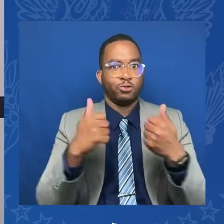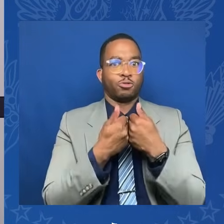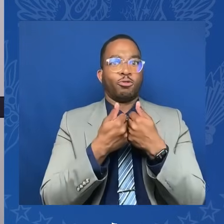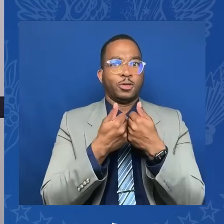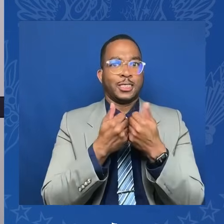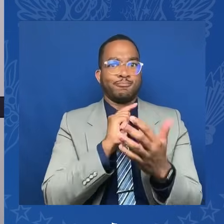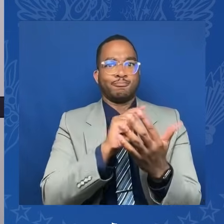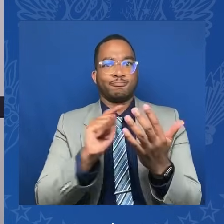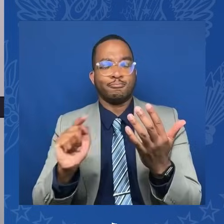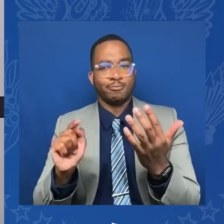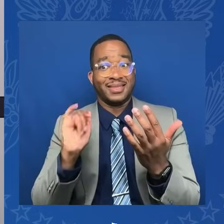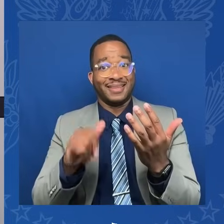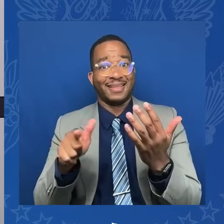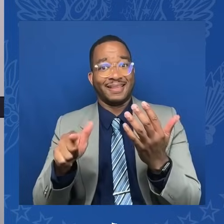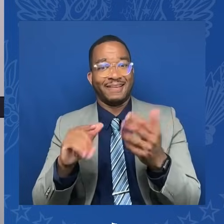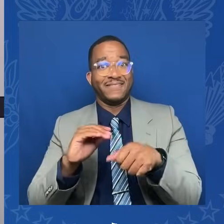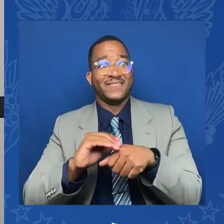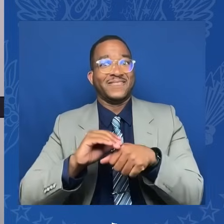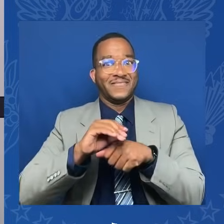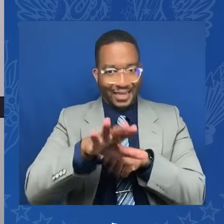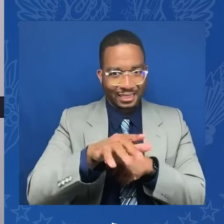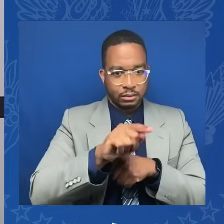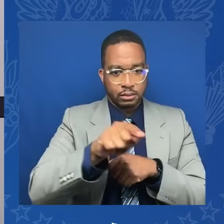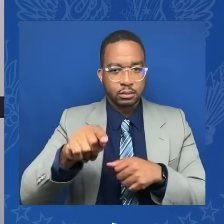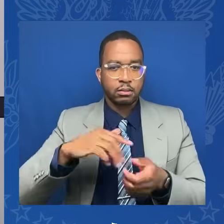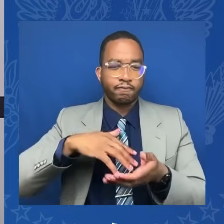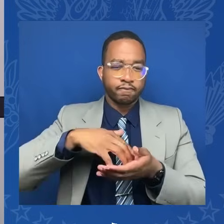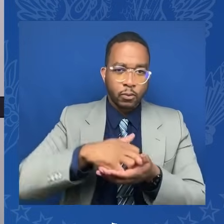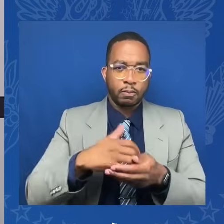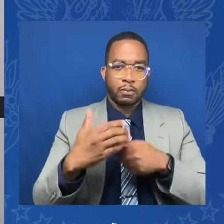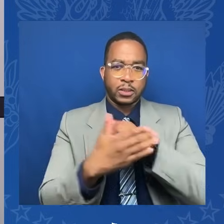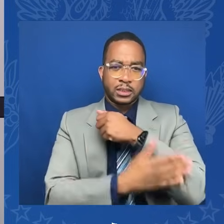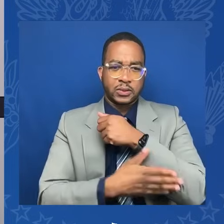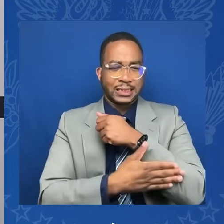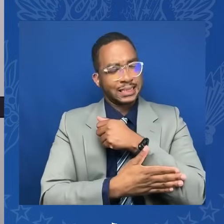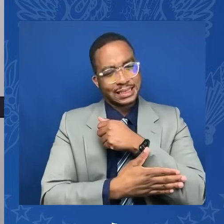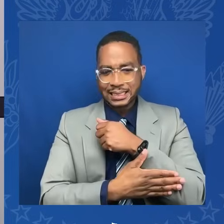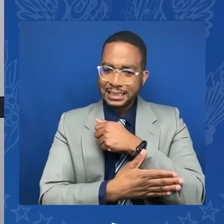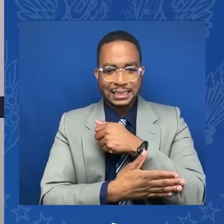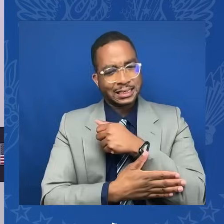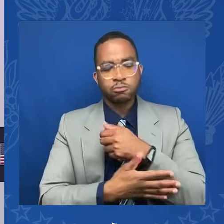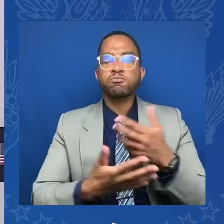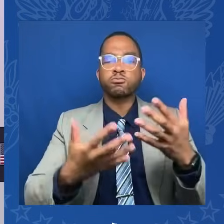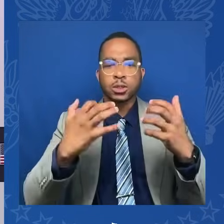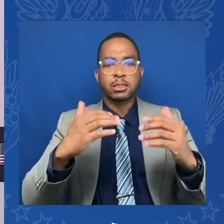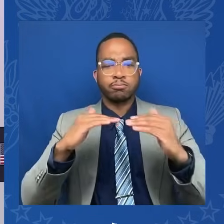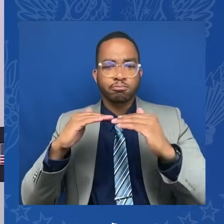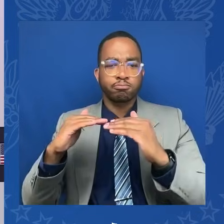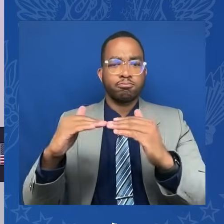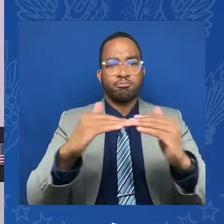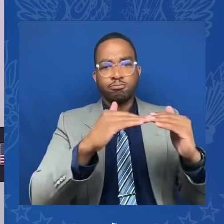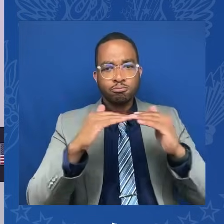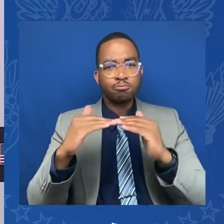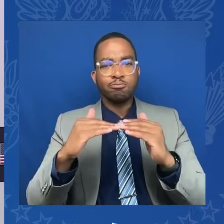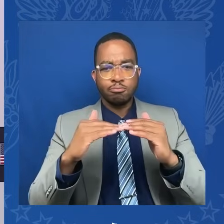We do wish to achieve a fairer international order. That is the meaning of the Paris Pact for the People and the Planet